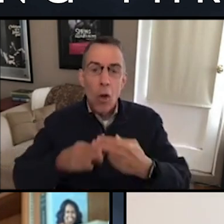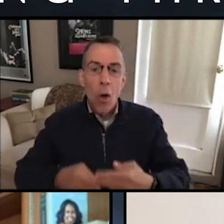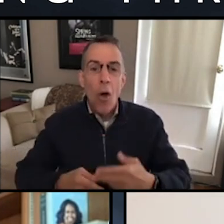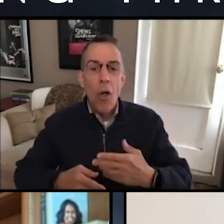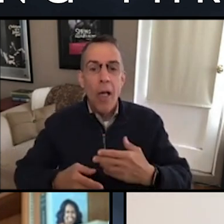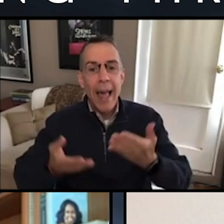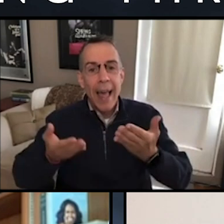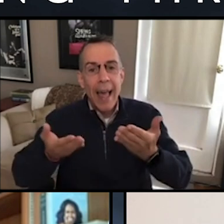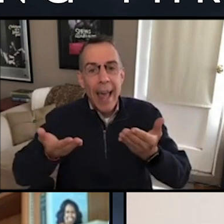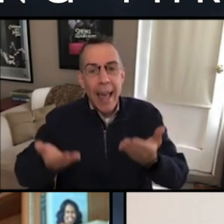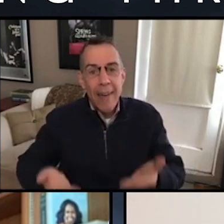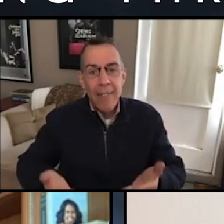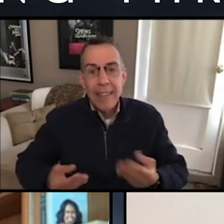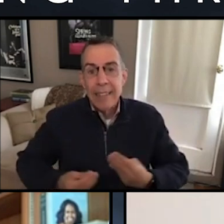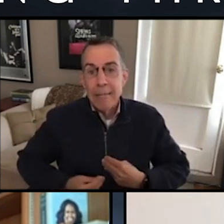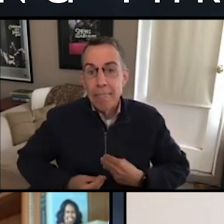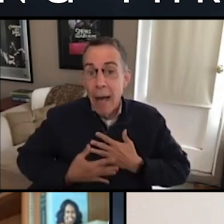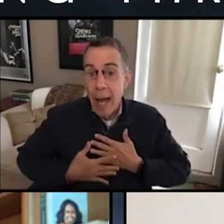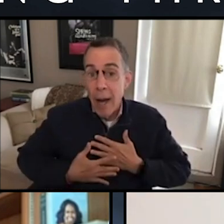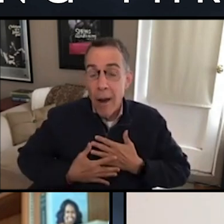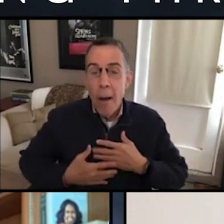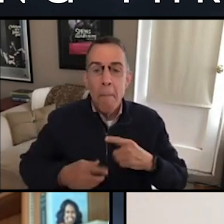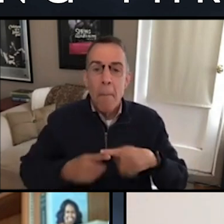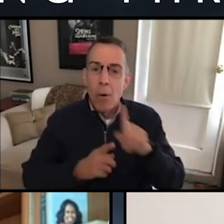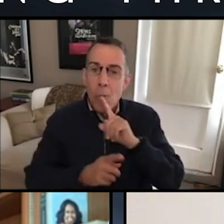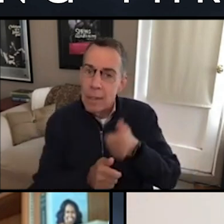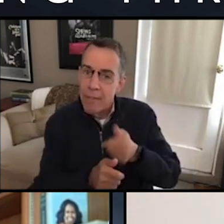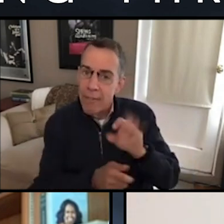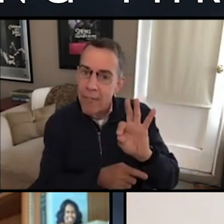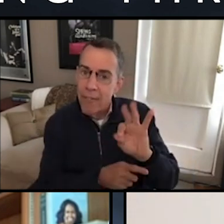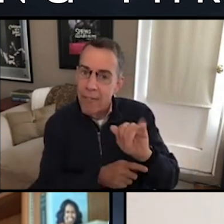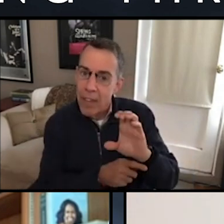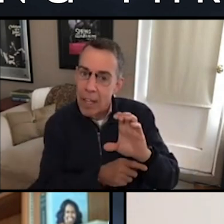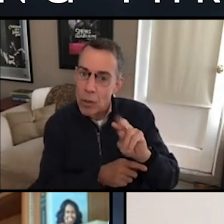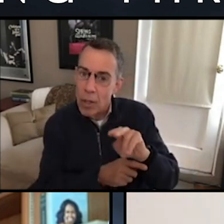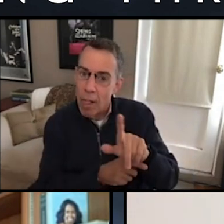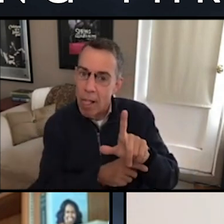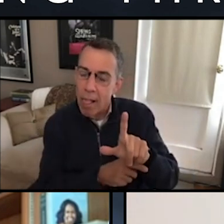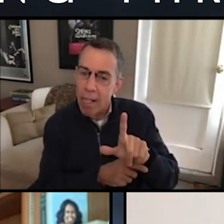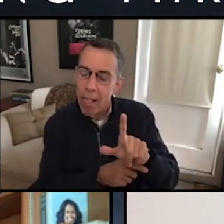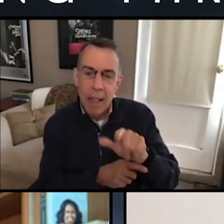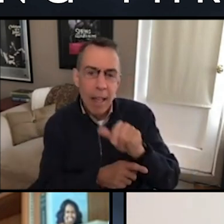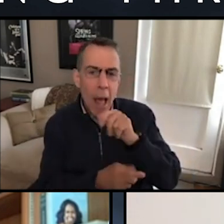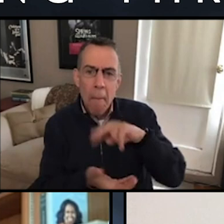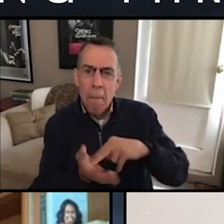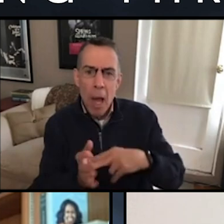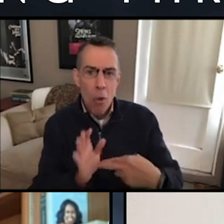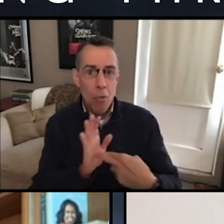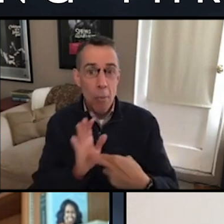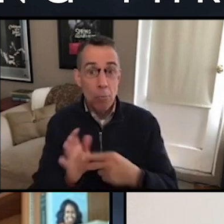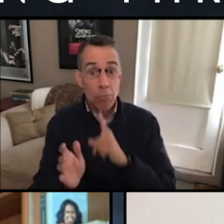the encounter I had with Artemio, but a fictional story that's not meant to express, you know, it's not meant to represent that one to one in any way.